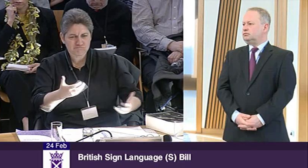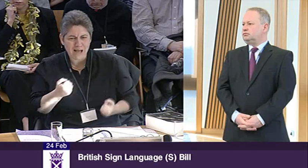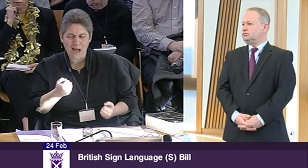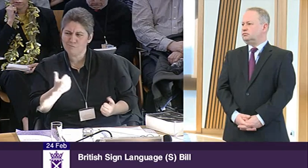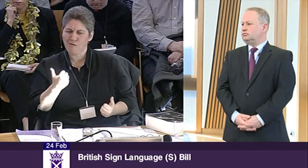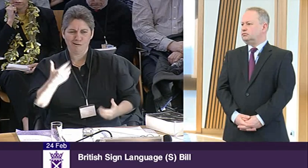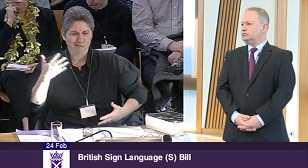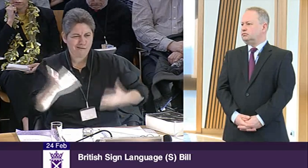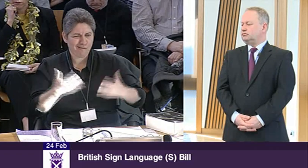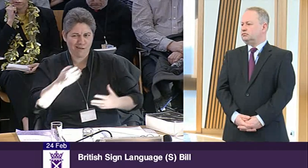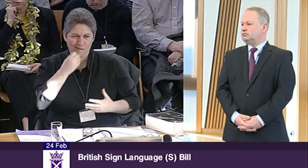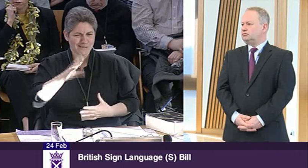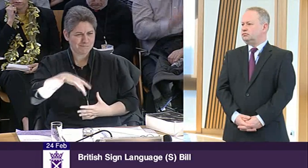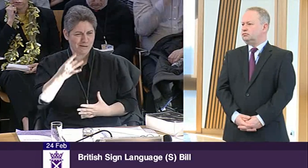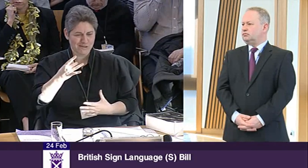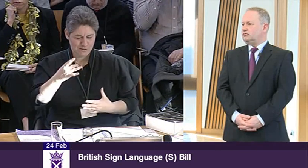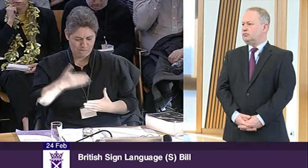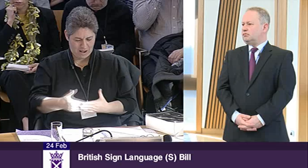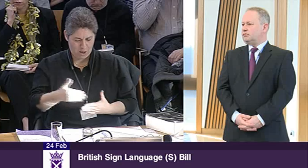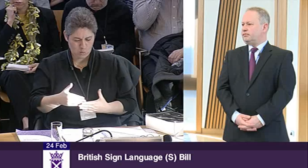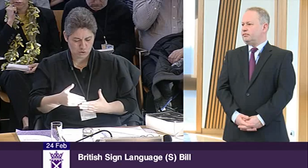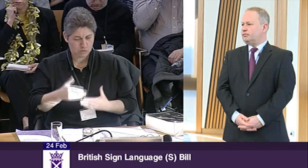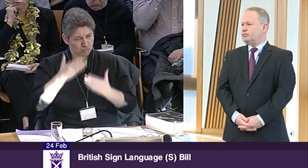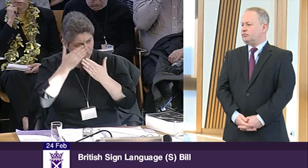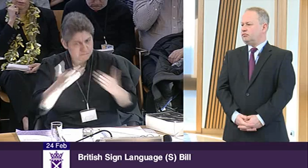We keep going back to this point, but the principle of changing attitudes and gaining